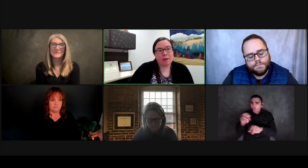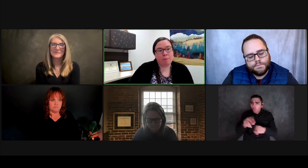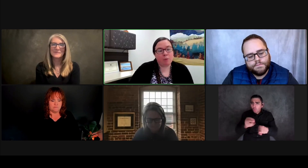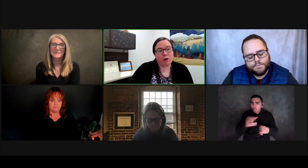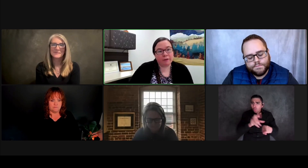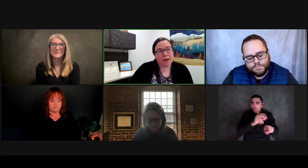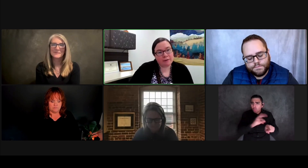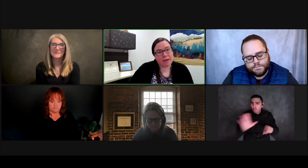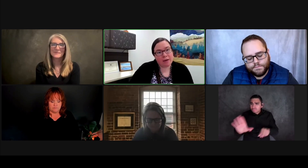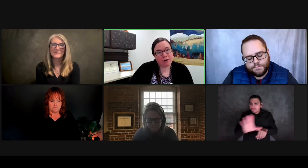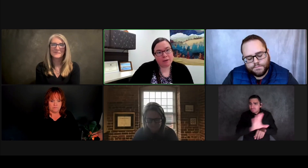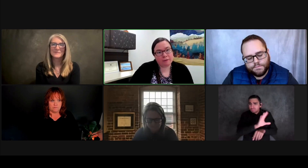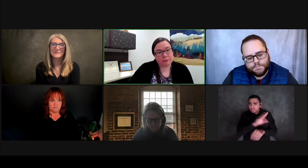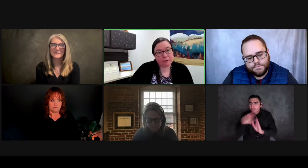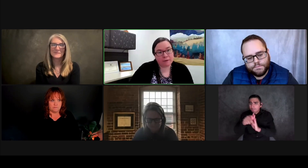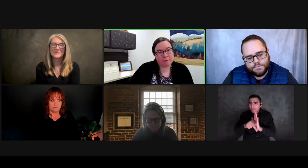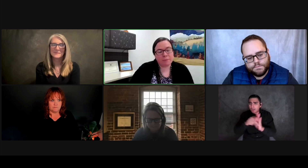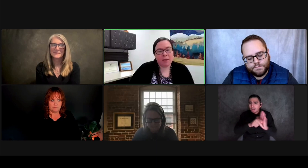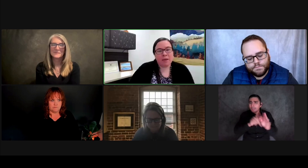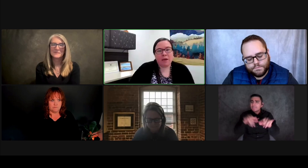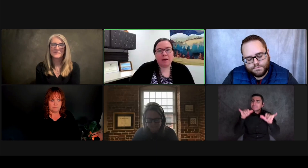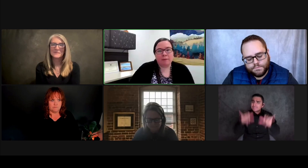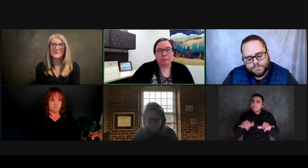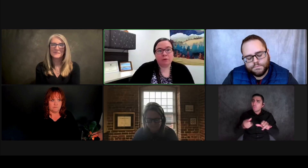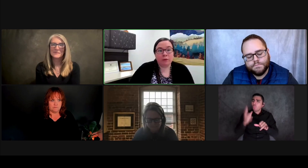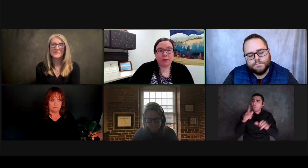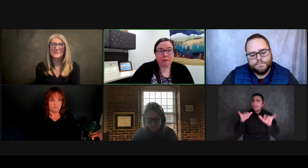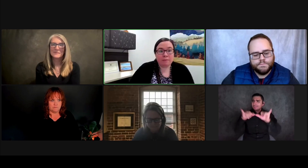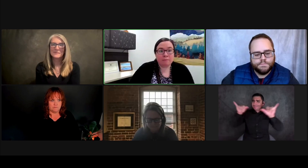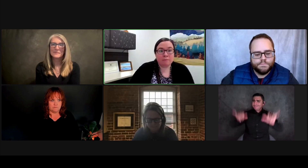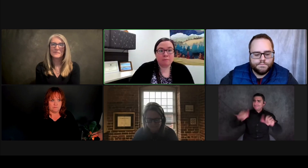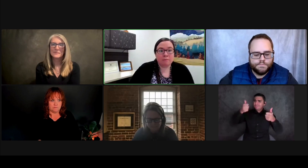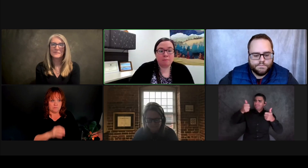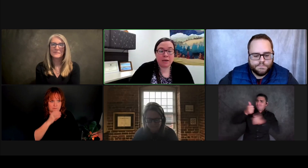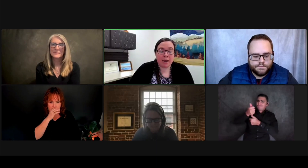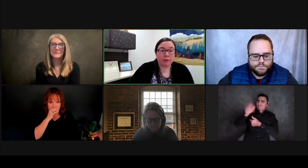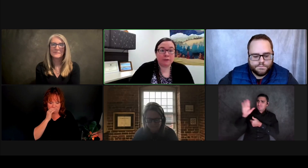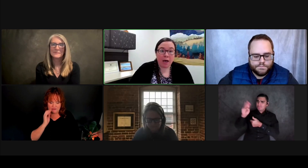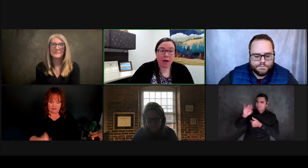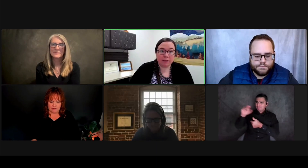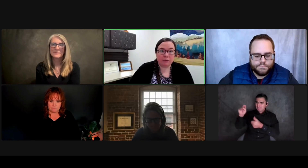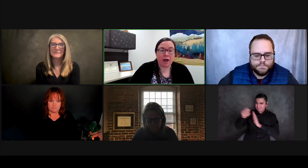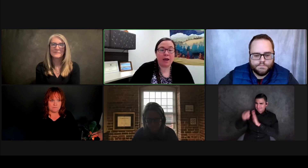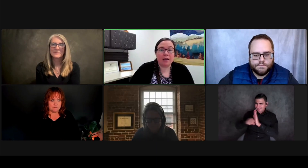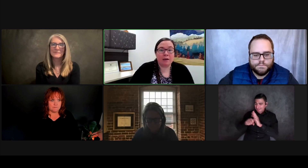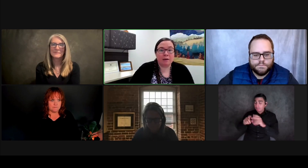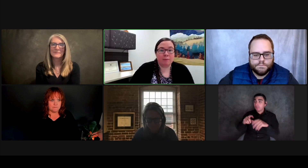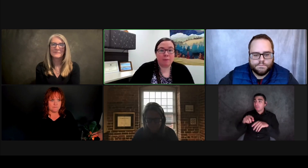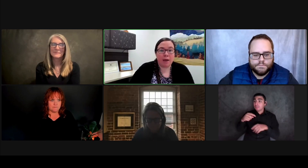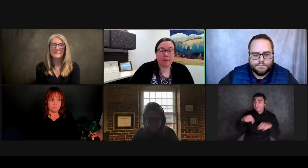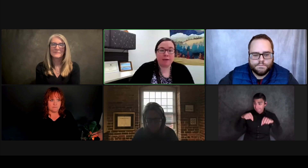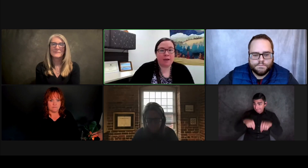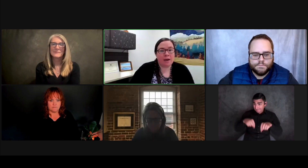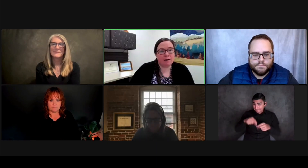But we're all tied together as a system. So within Minneapolis College, I maintain